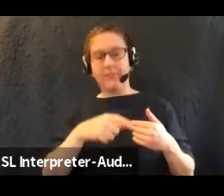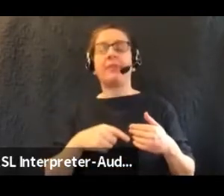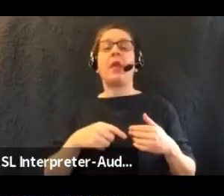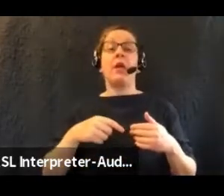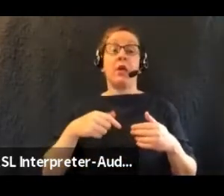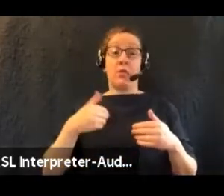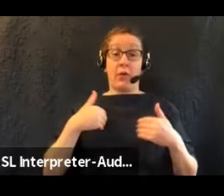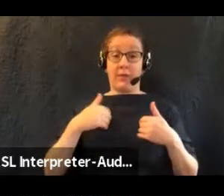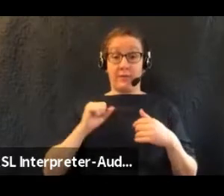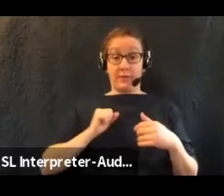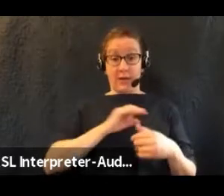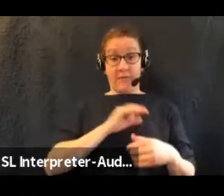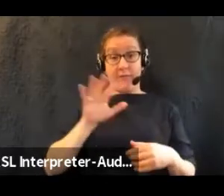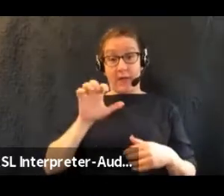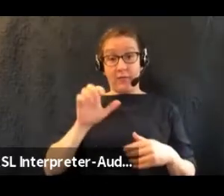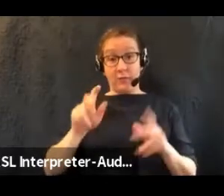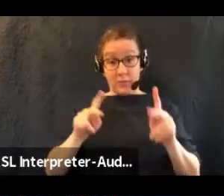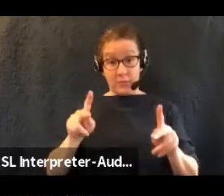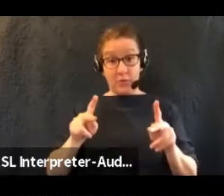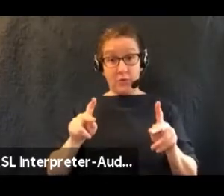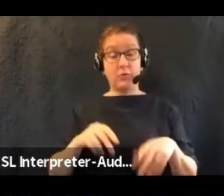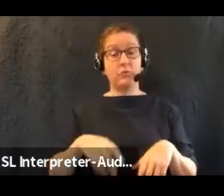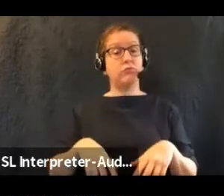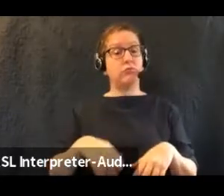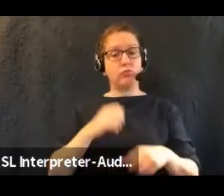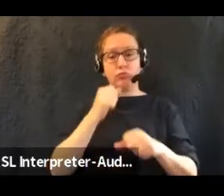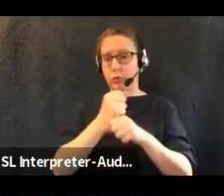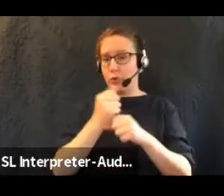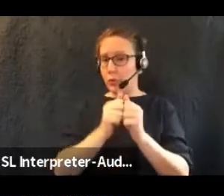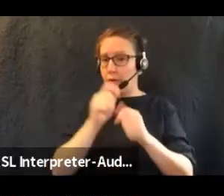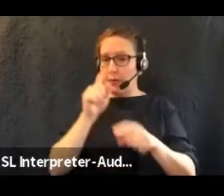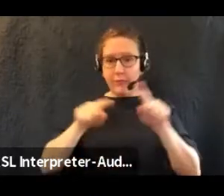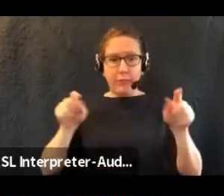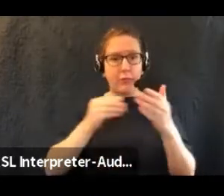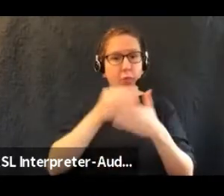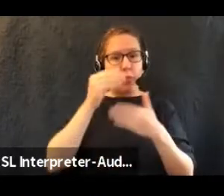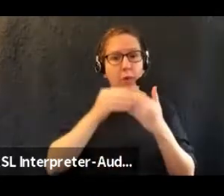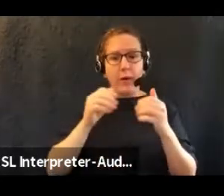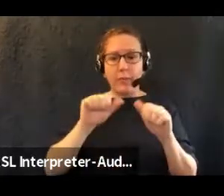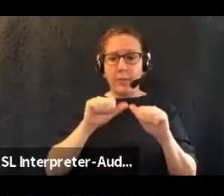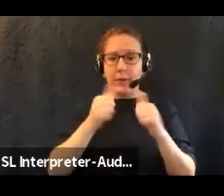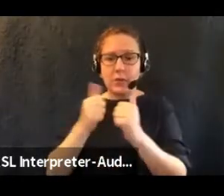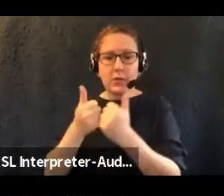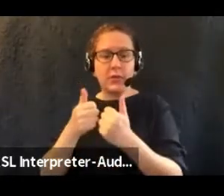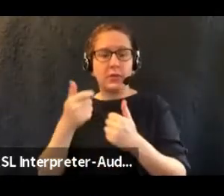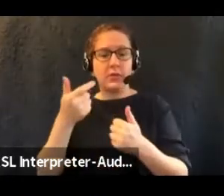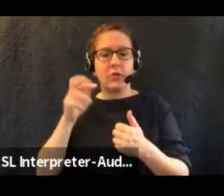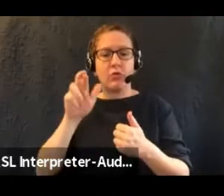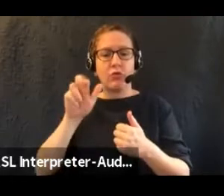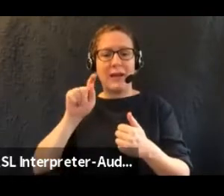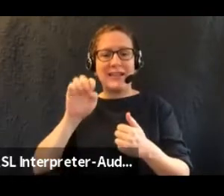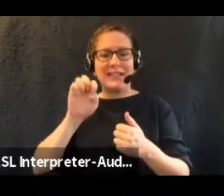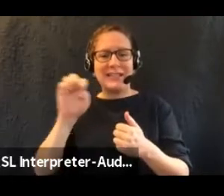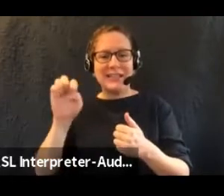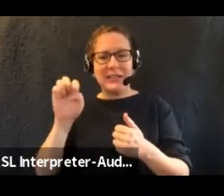because we're working with so many different program agencies and grantee organizations,